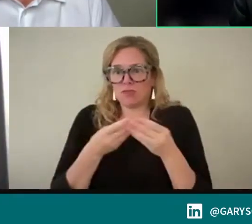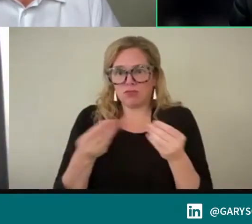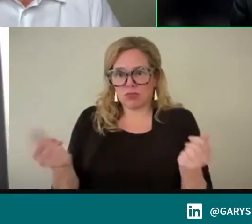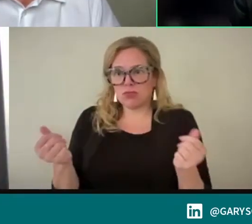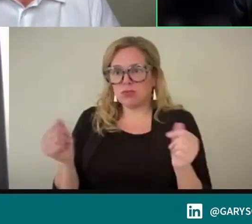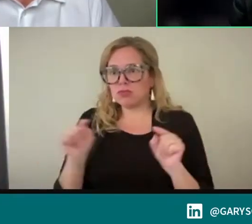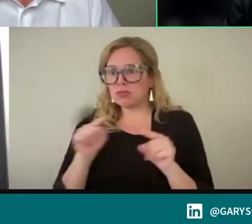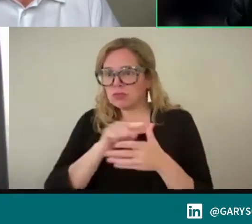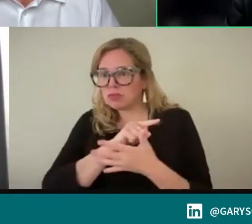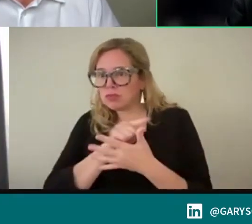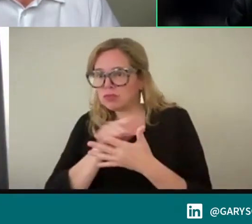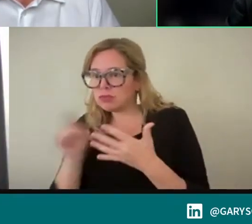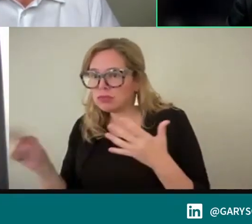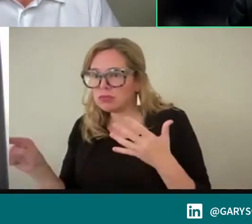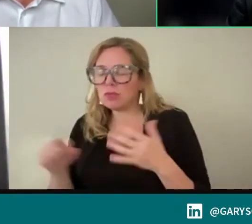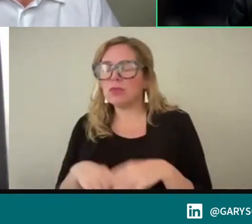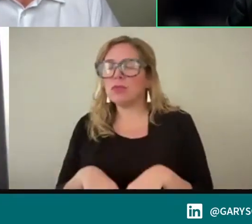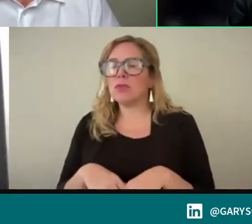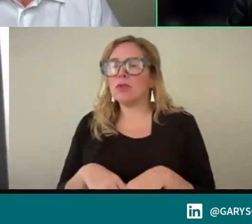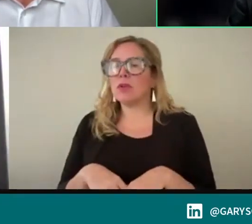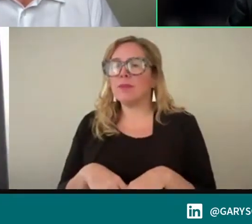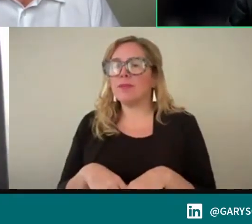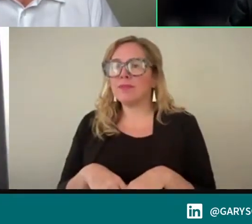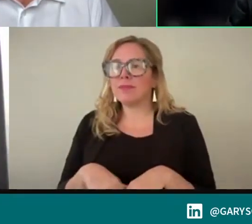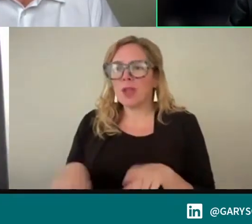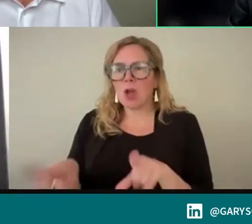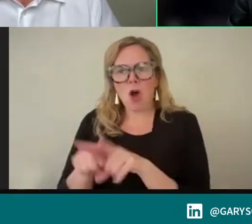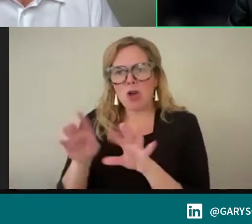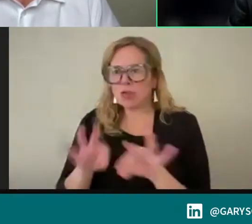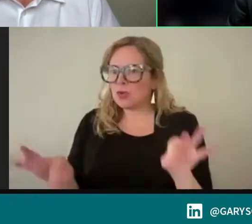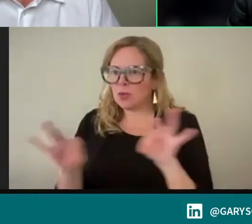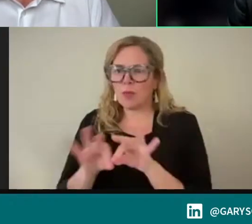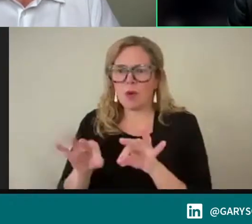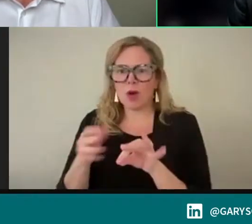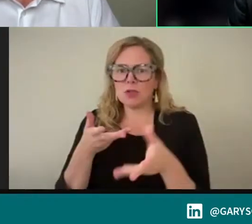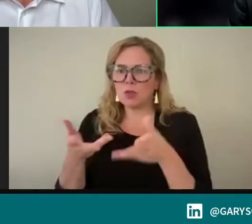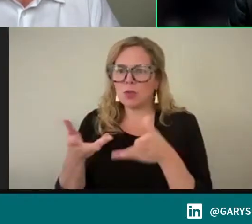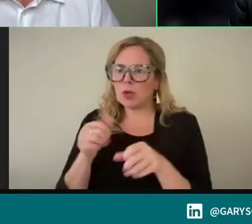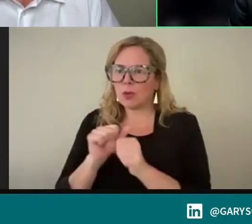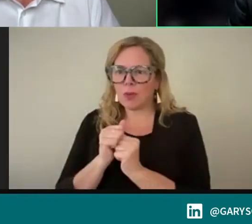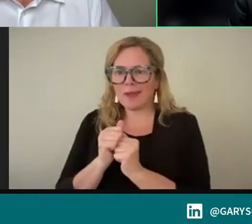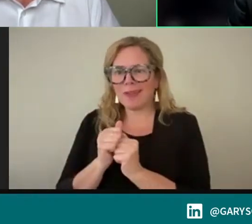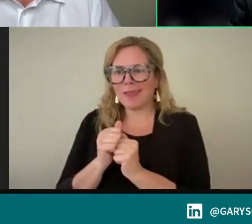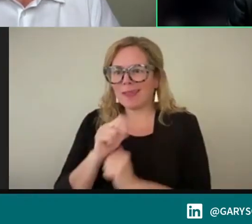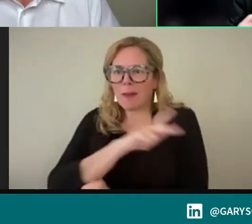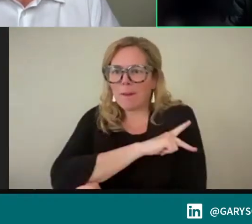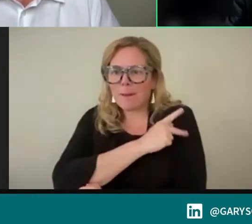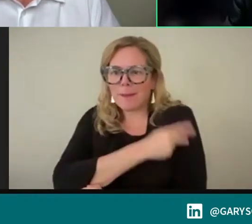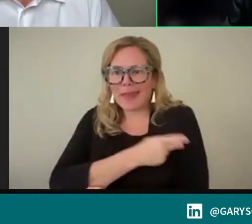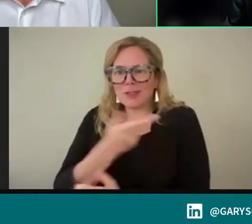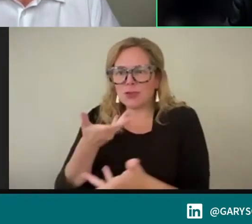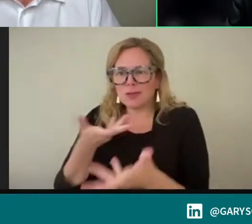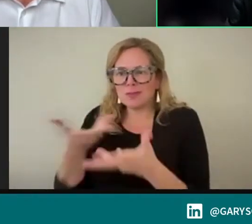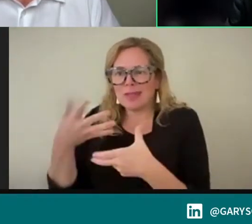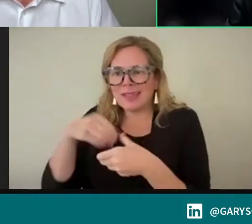We also work very much with patient education and engagement. A goal is educating patients also,